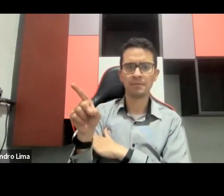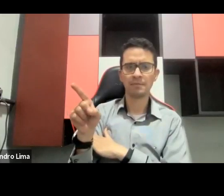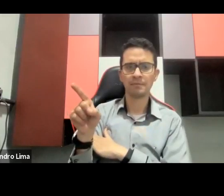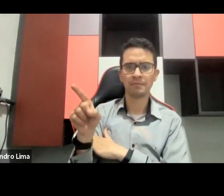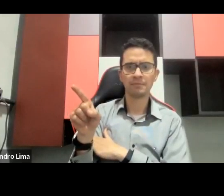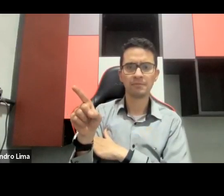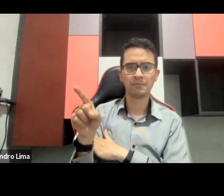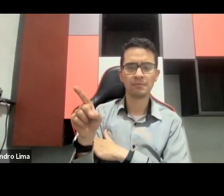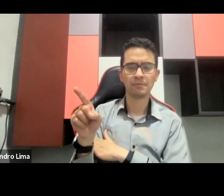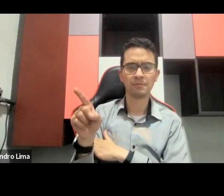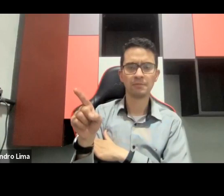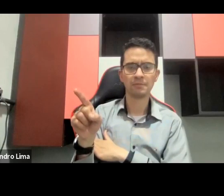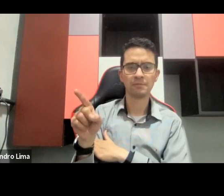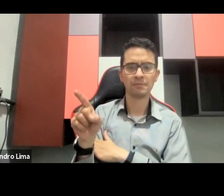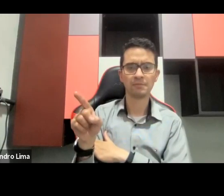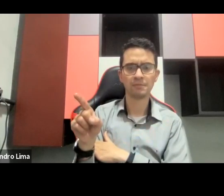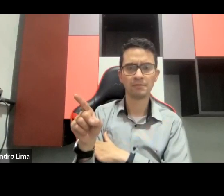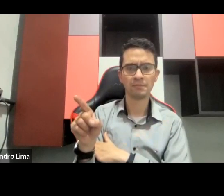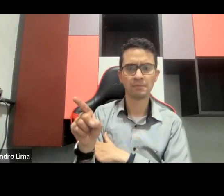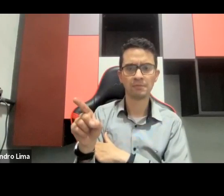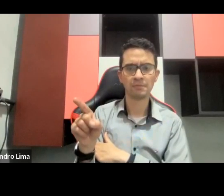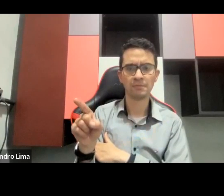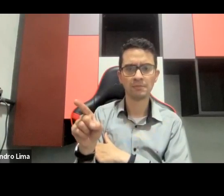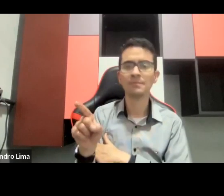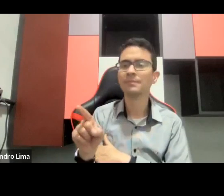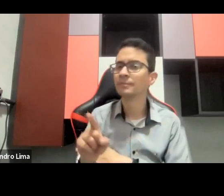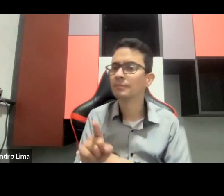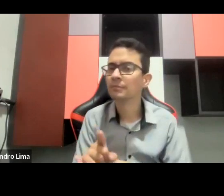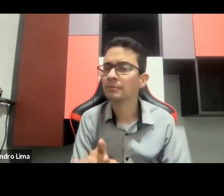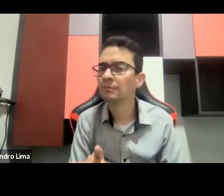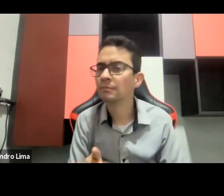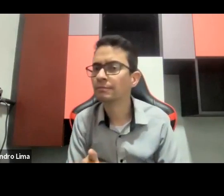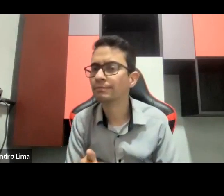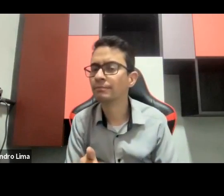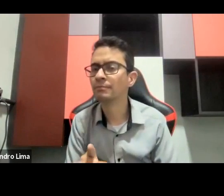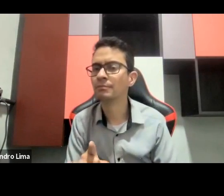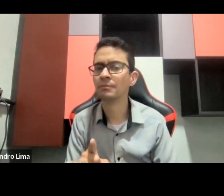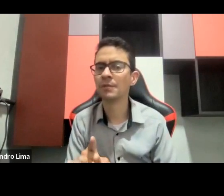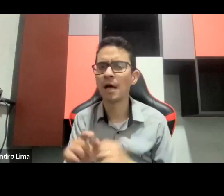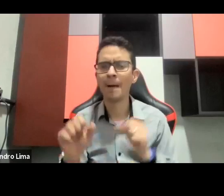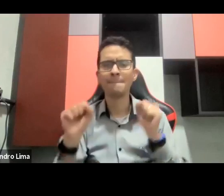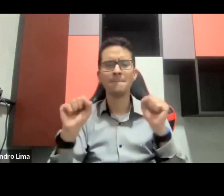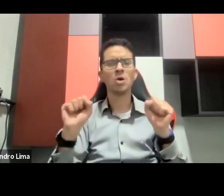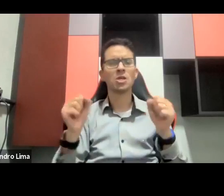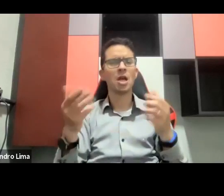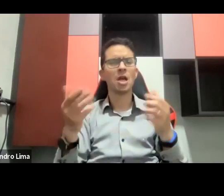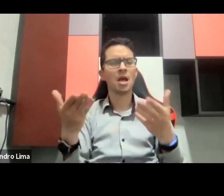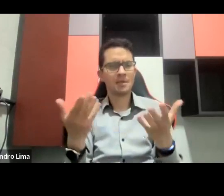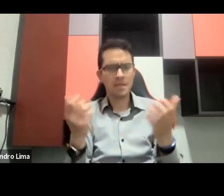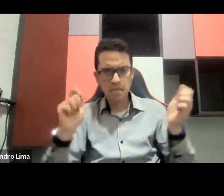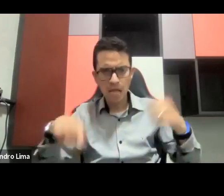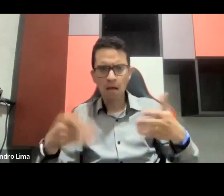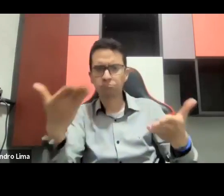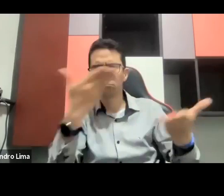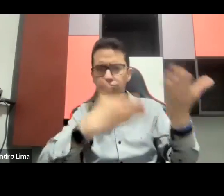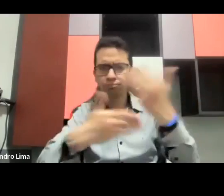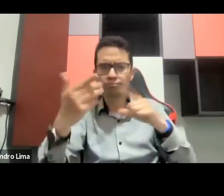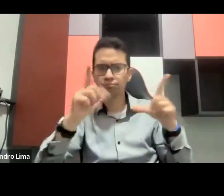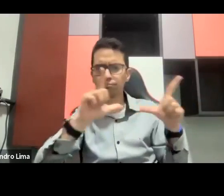to share. Okay. To share any presentation. on or a political party data presenter so what would this